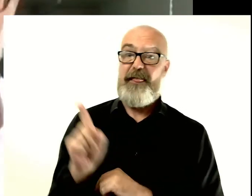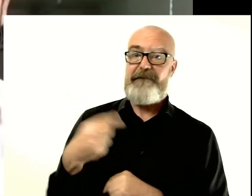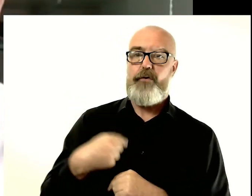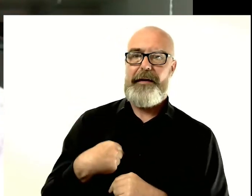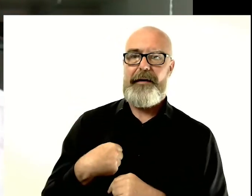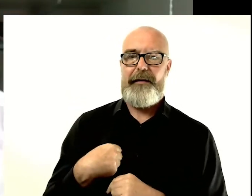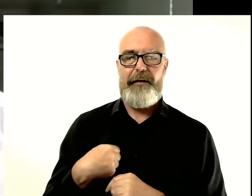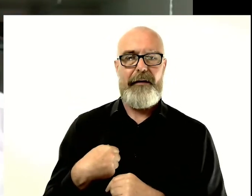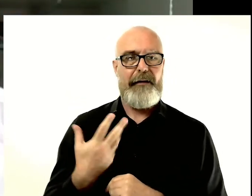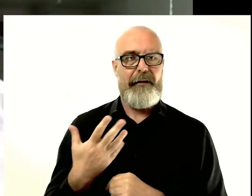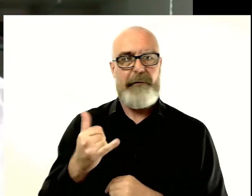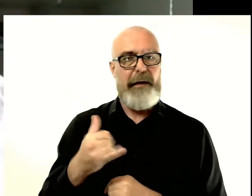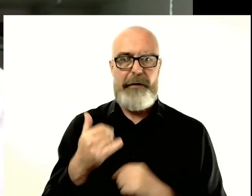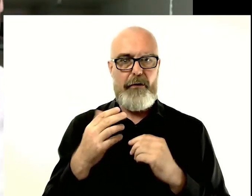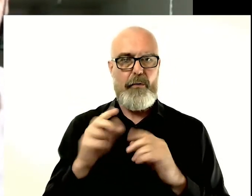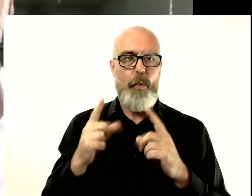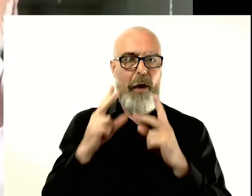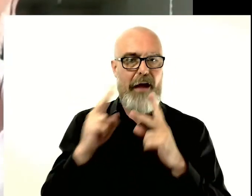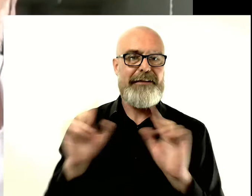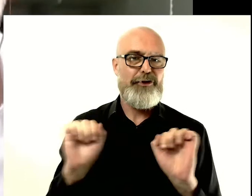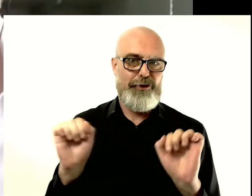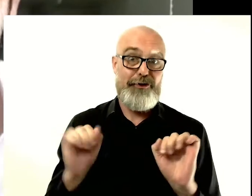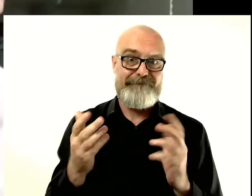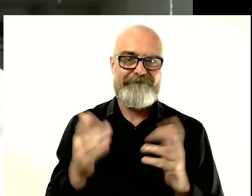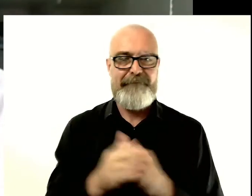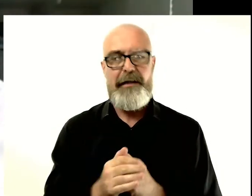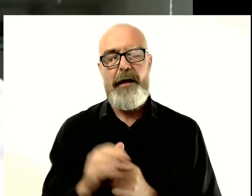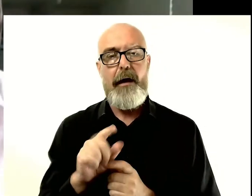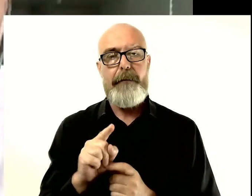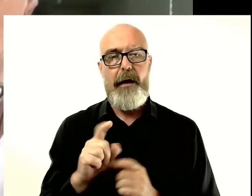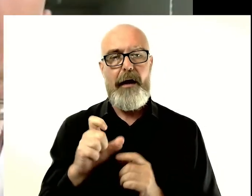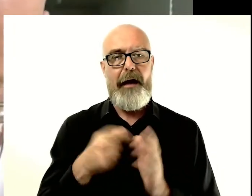she's up there for me i don't know what